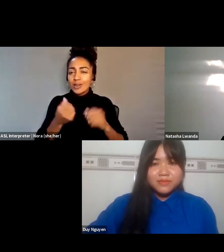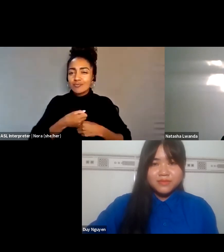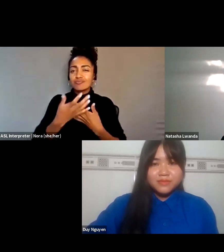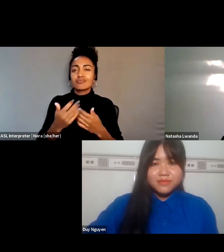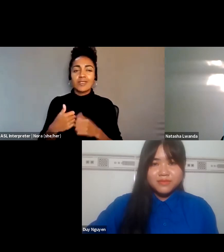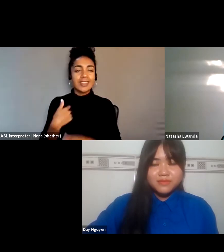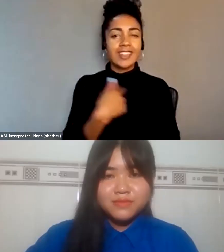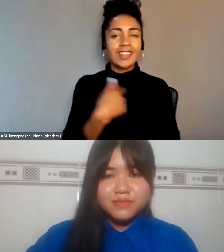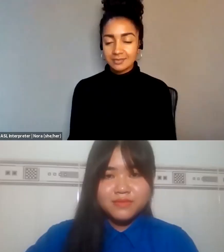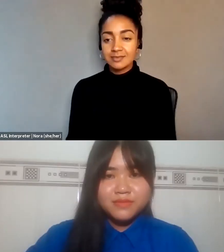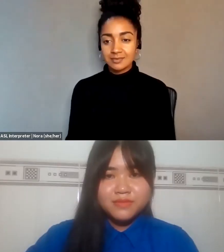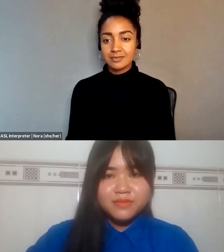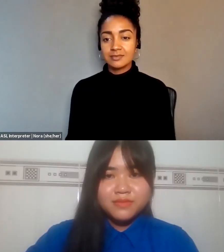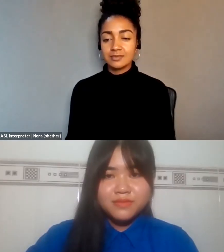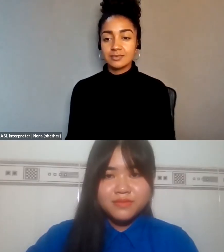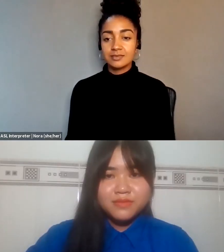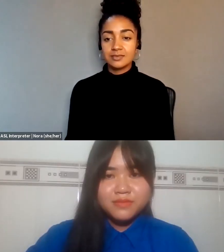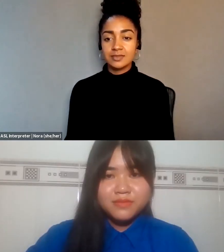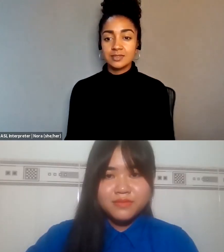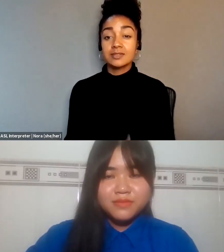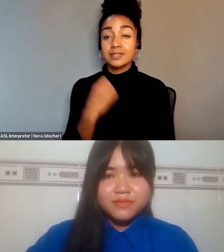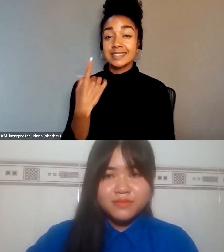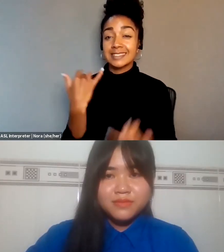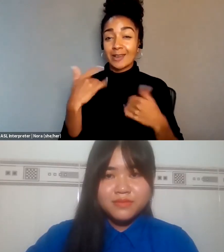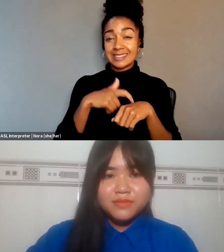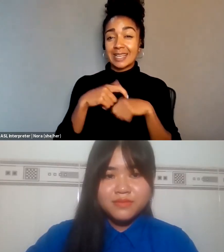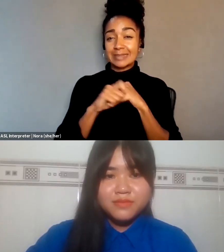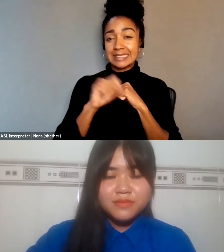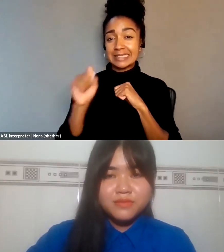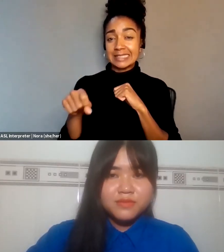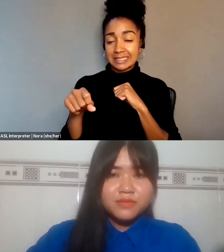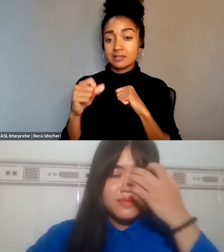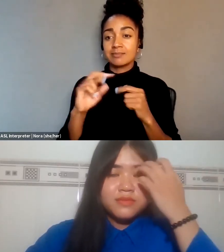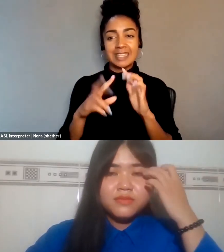We are just a minute over time, so, I will wrap up as, as quickly as I can, by taking us back to where we started and